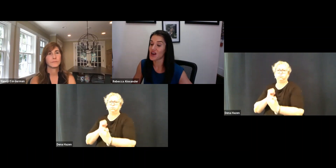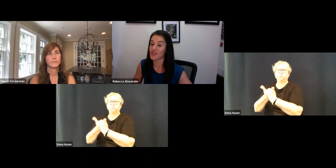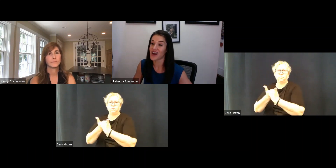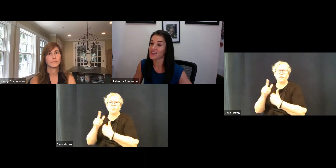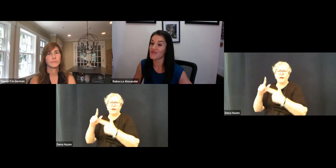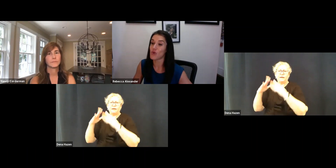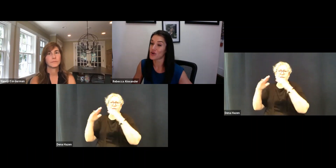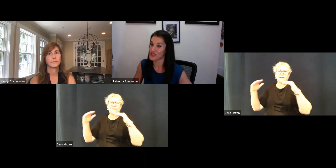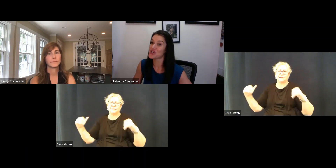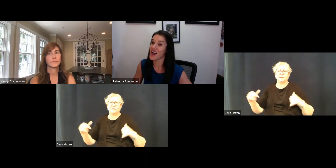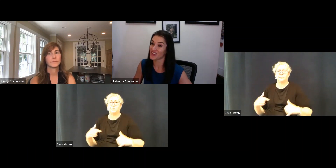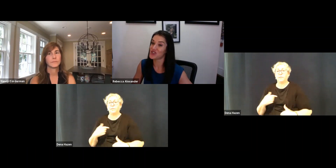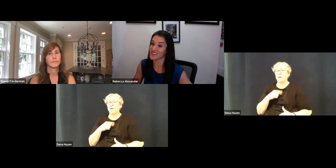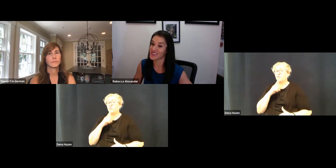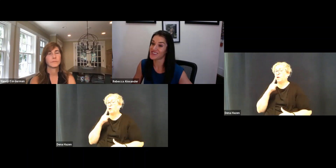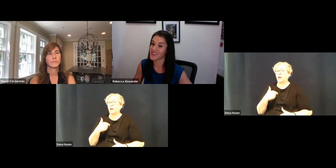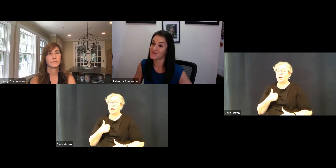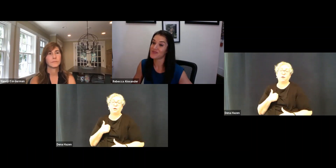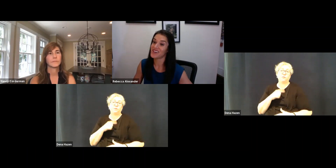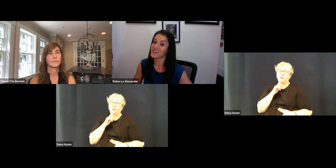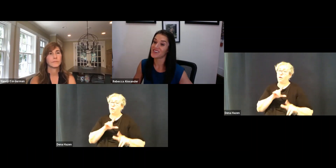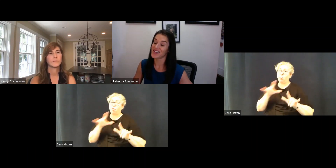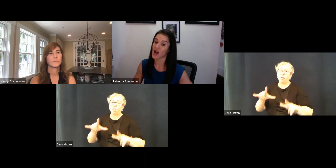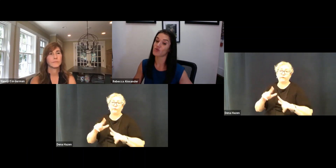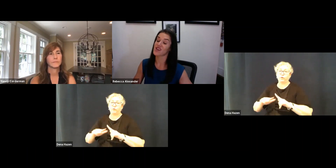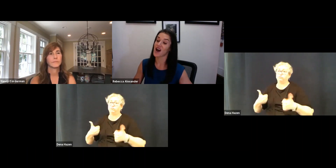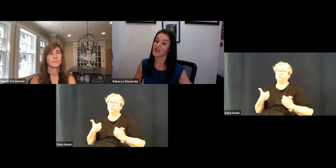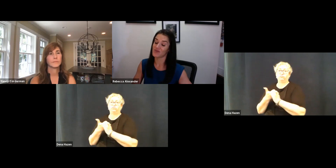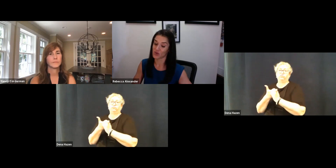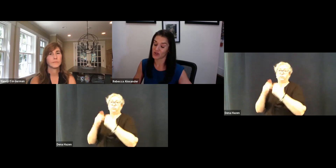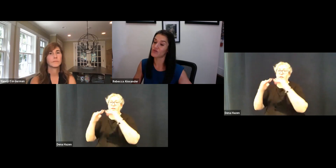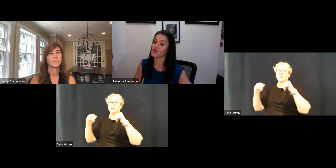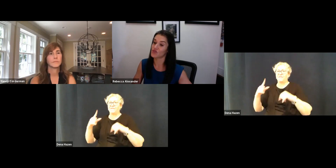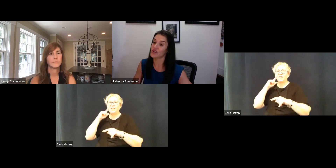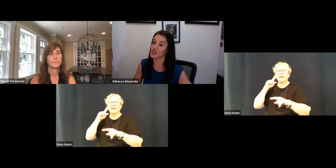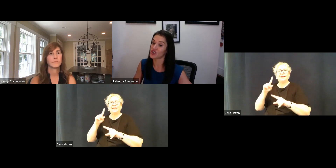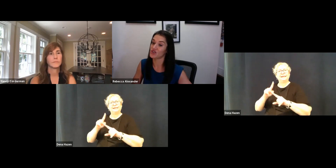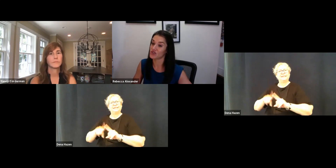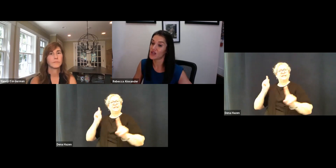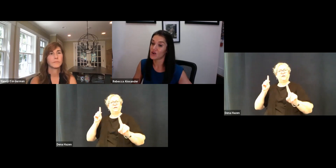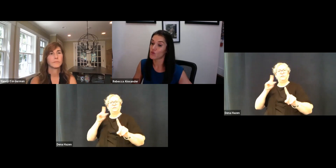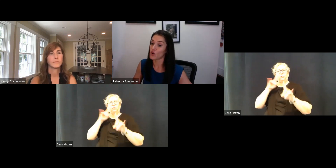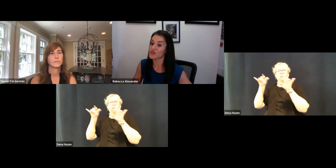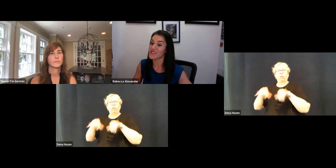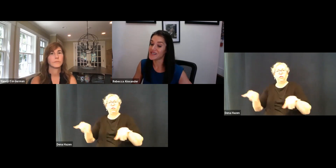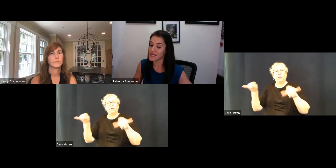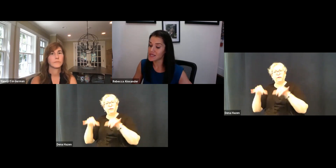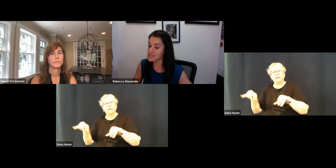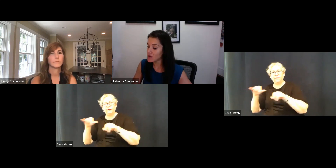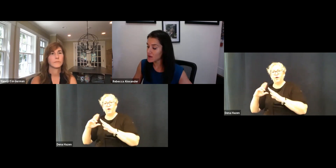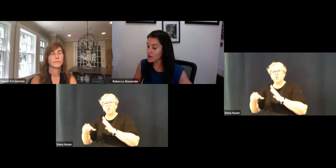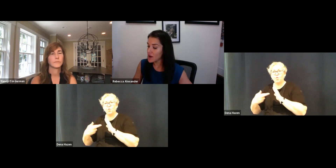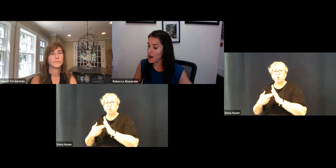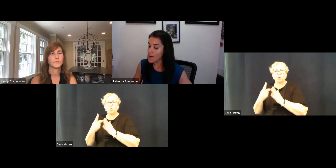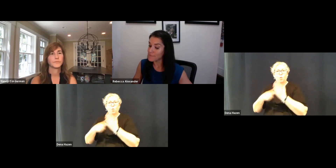nothing I love more than challenging the system, to think outside of sort of traditional roles and needs.